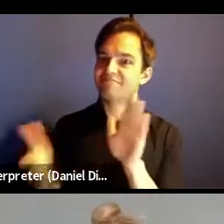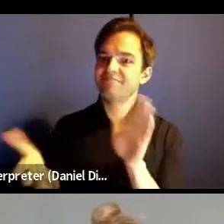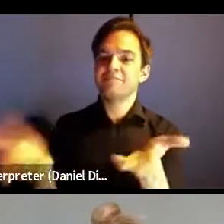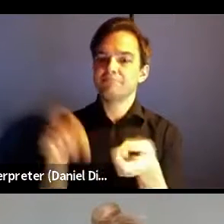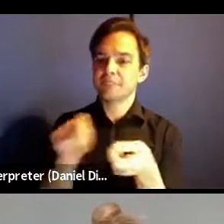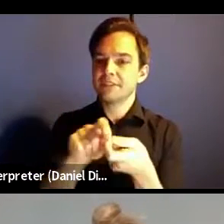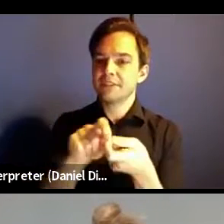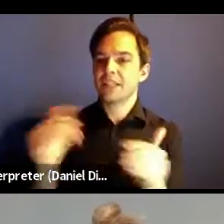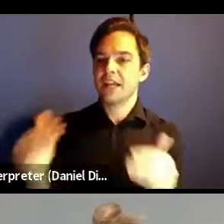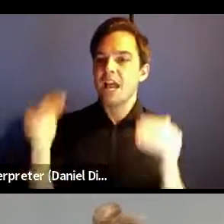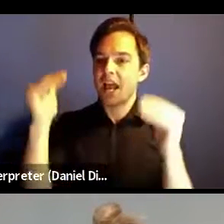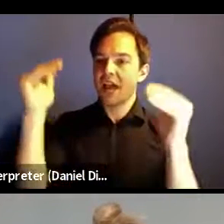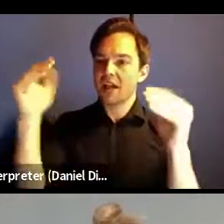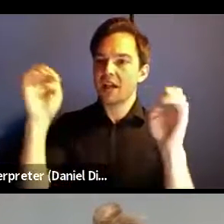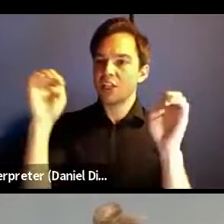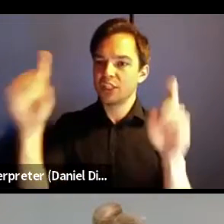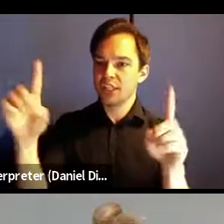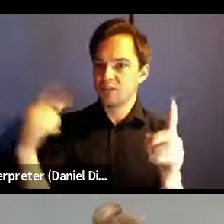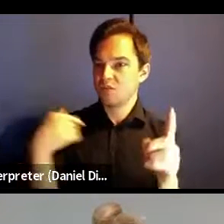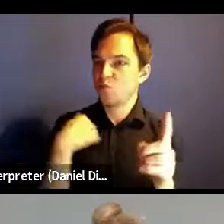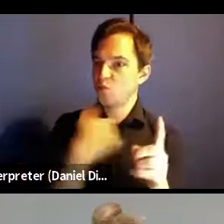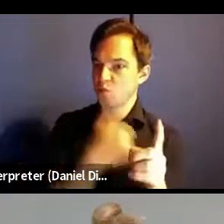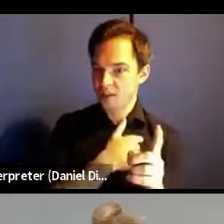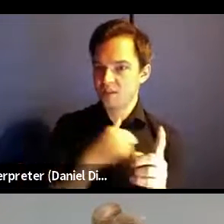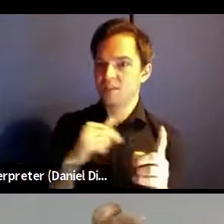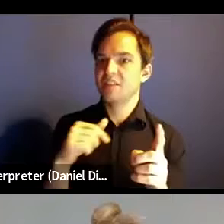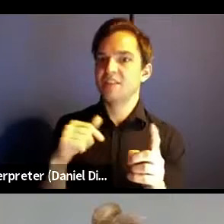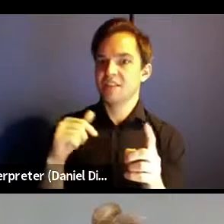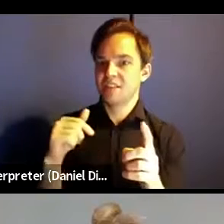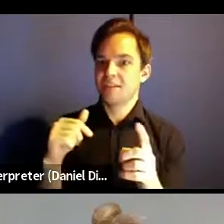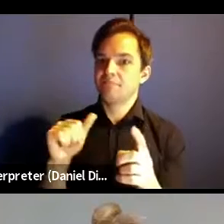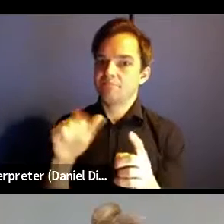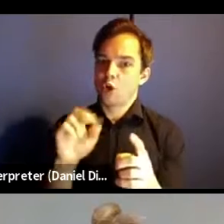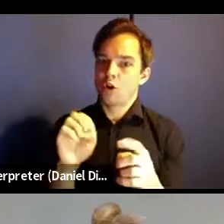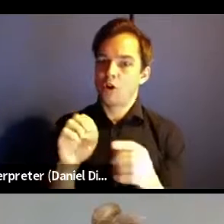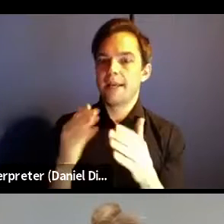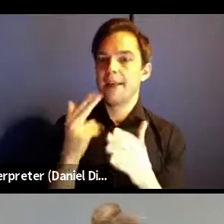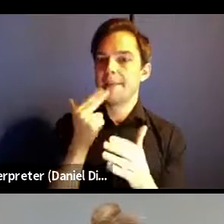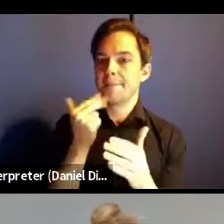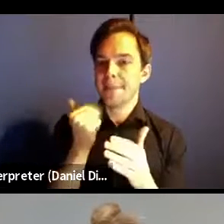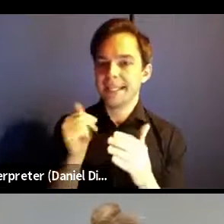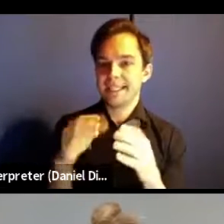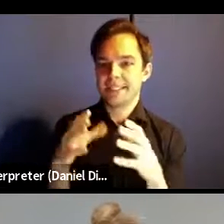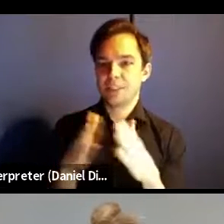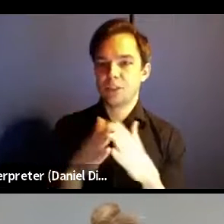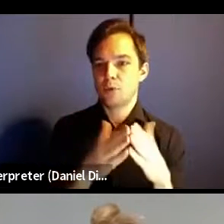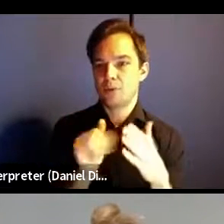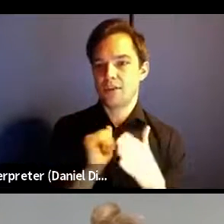We are mini communities ourselves and we have thousands of higher ed institutions